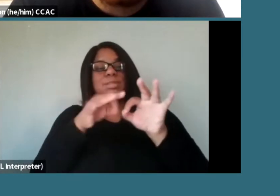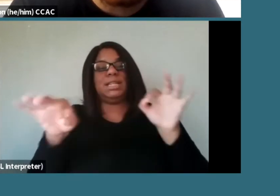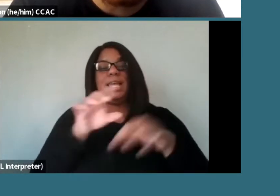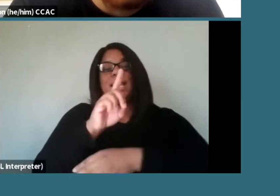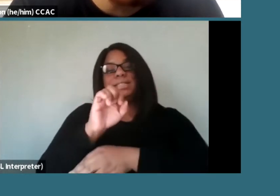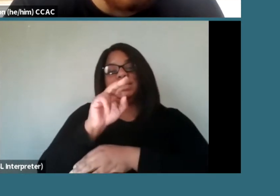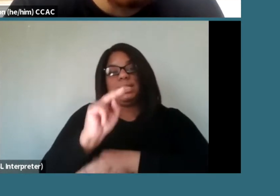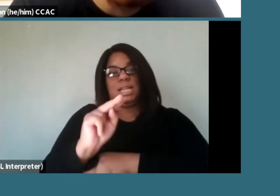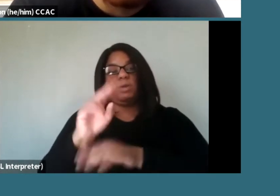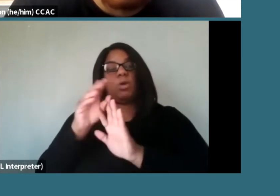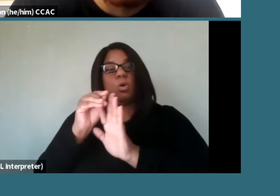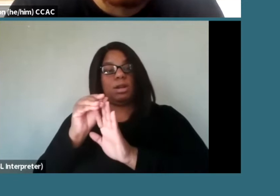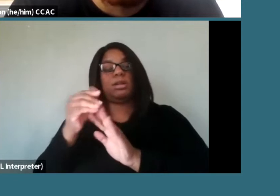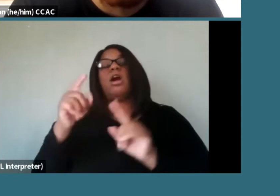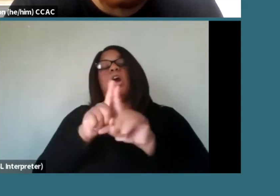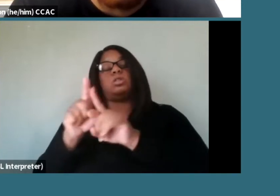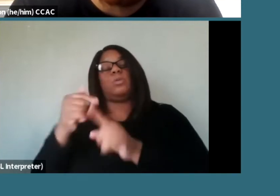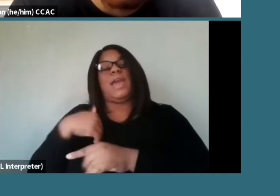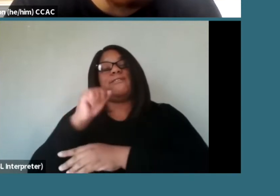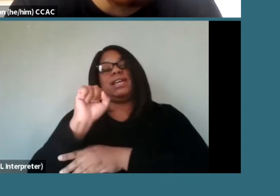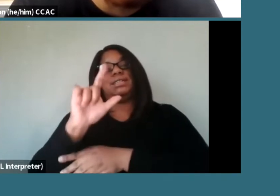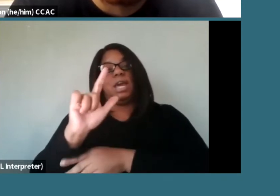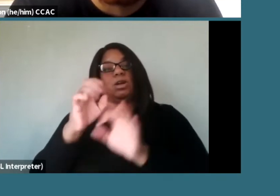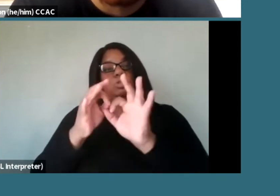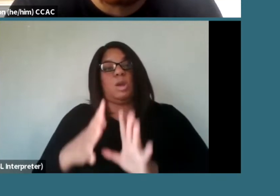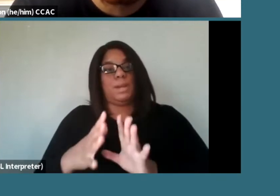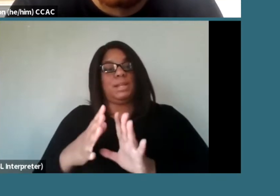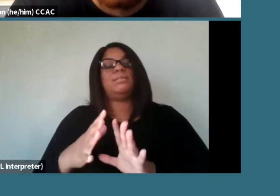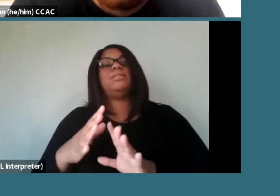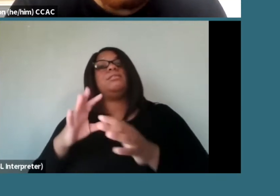as well as ASL interpretation provided by Faith Interpreting Services.